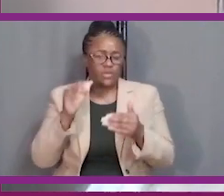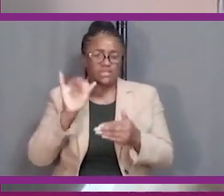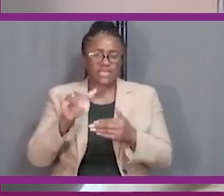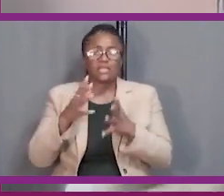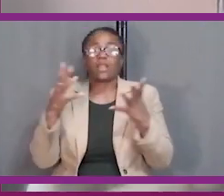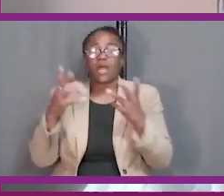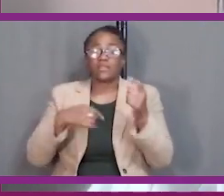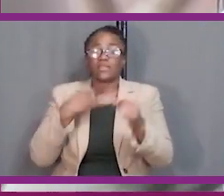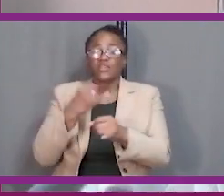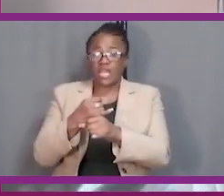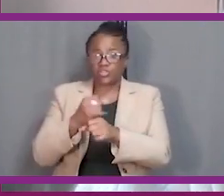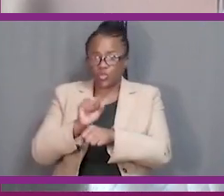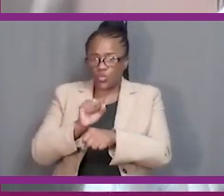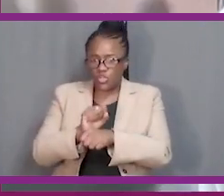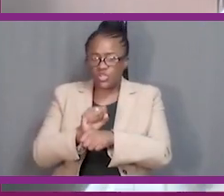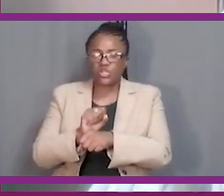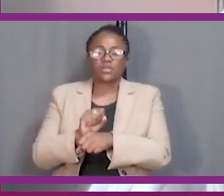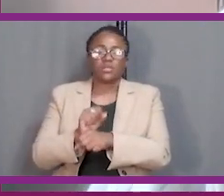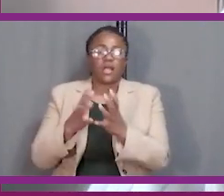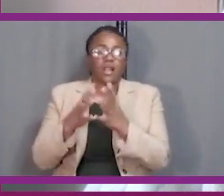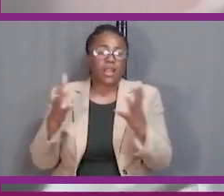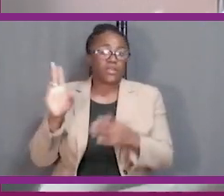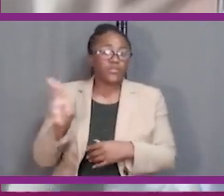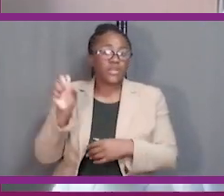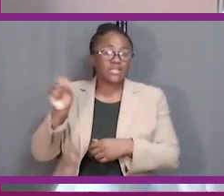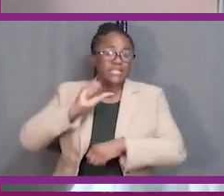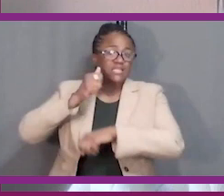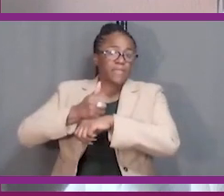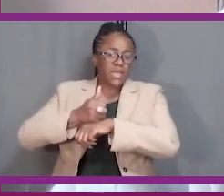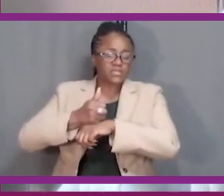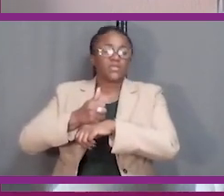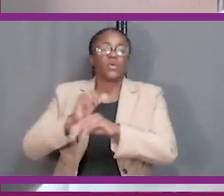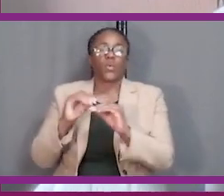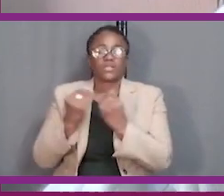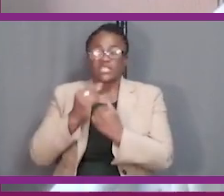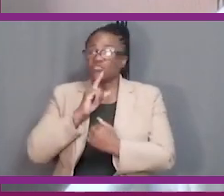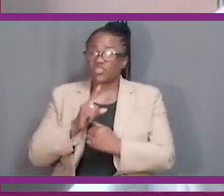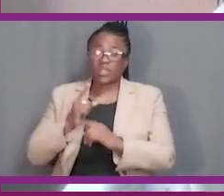that too, of this idea that what we already have is enough and better than what everybody else has,